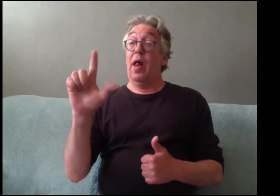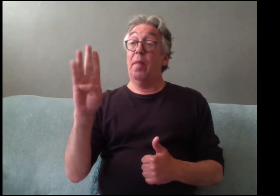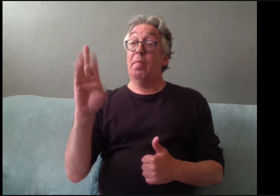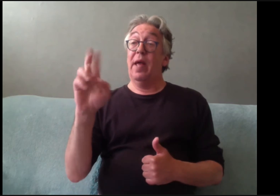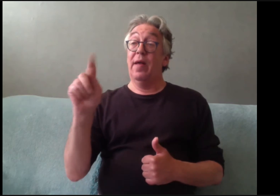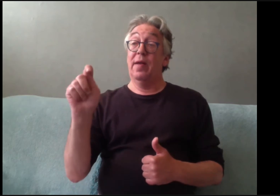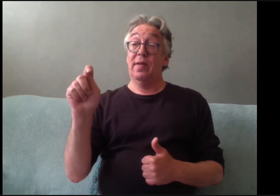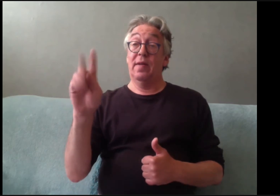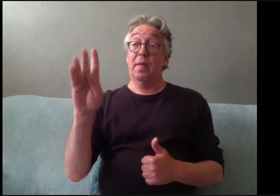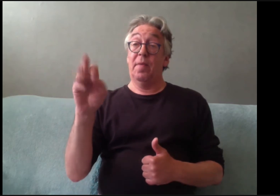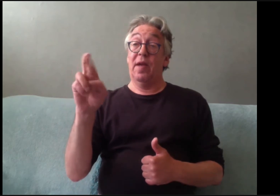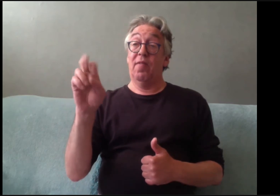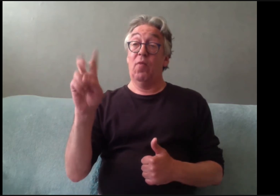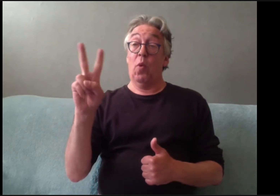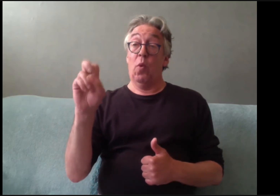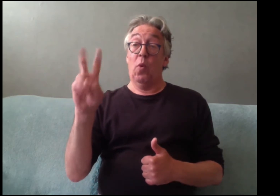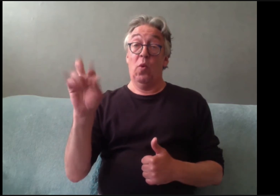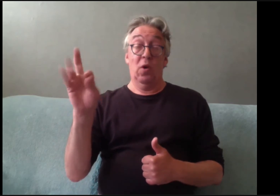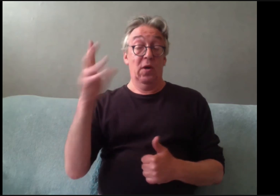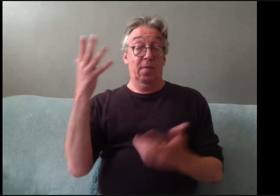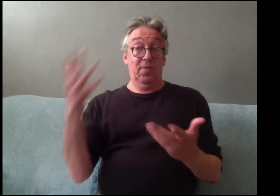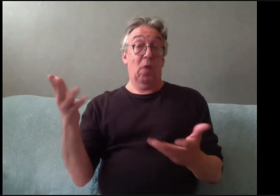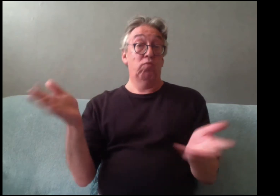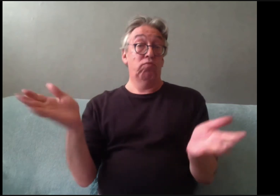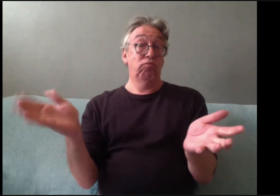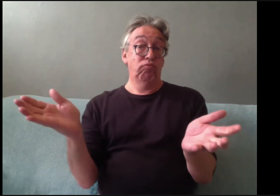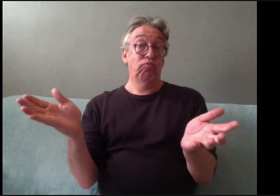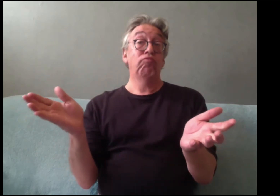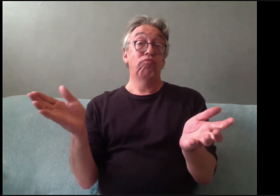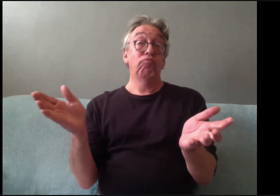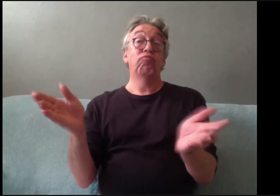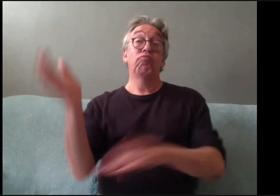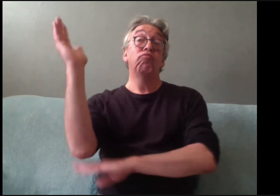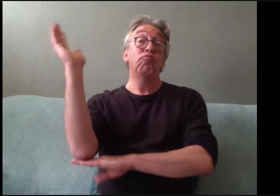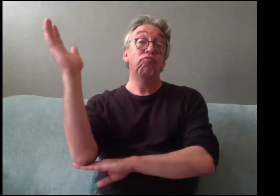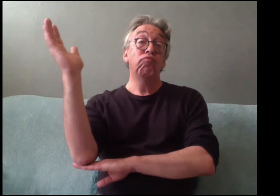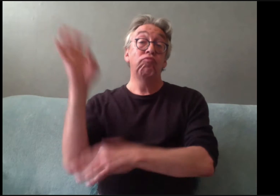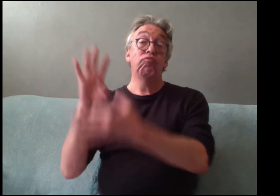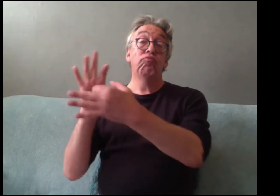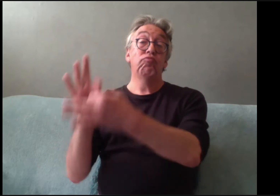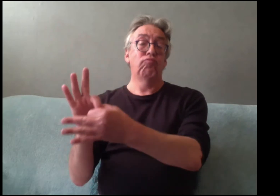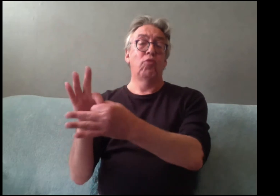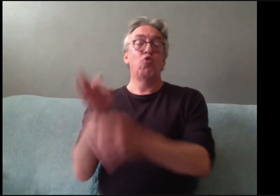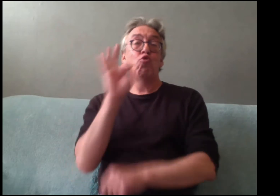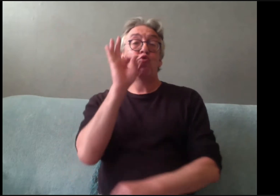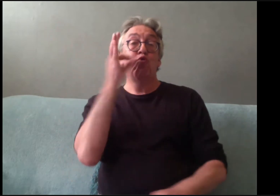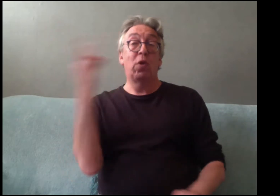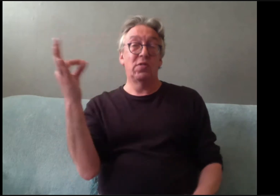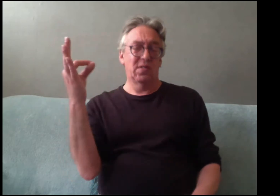As you may know, France had quite a restrictive lockdown measures that have been in place for some time.